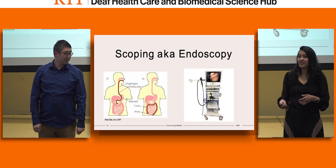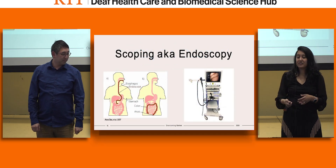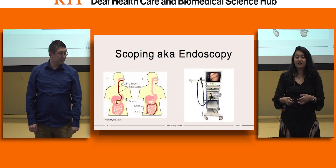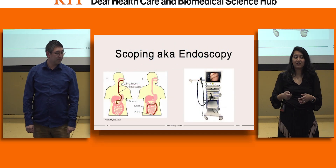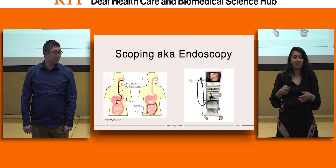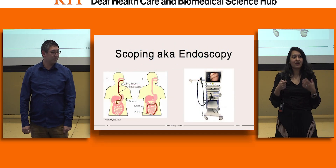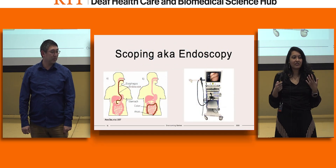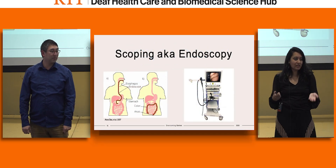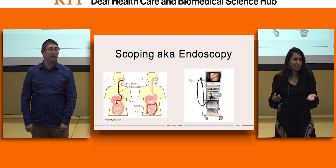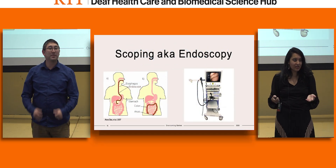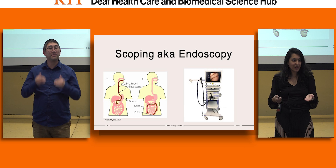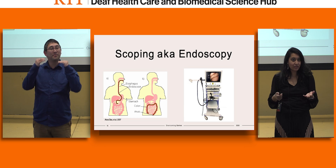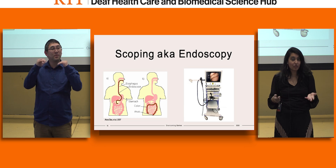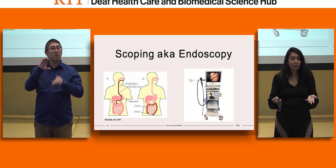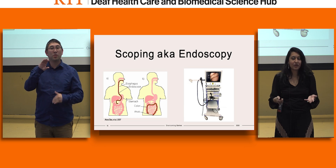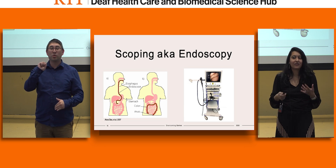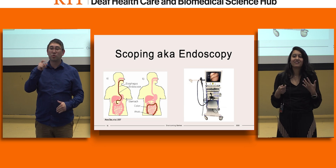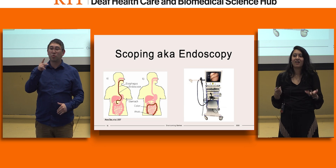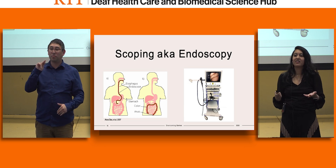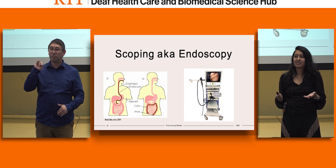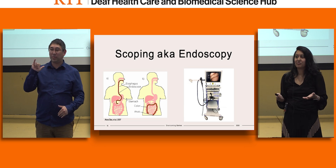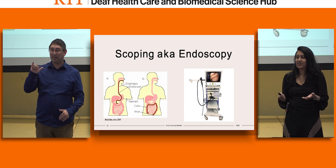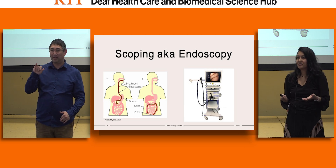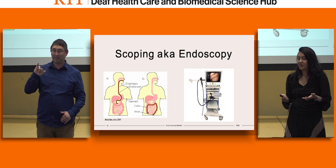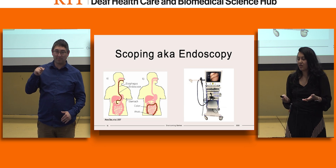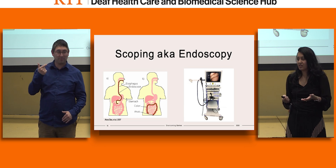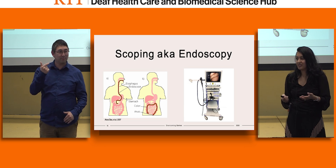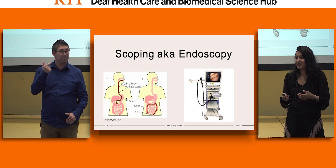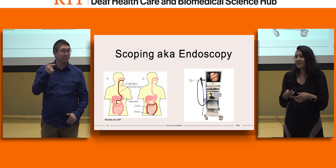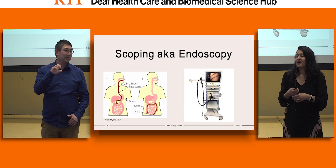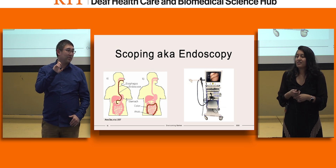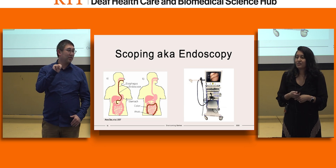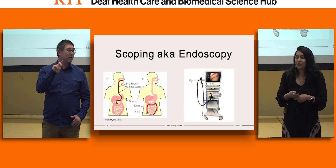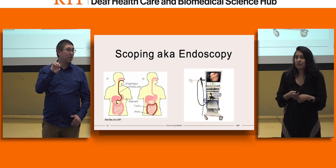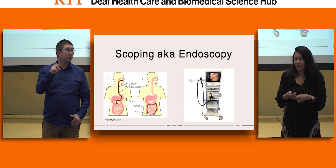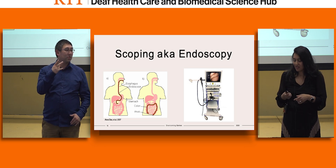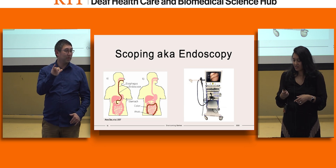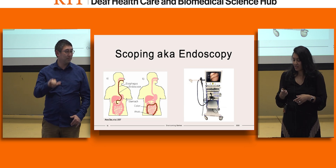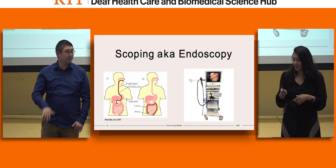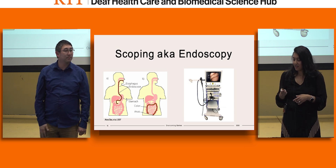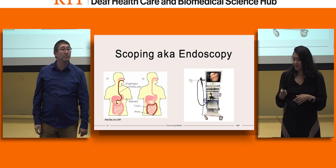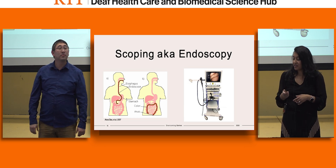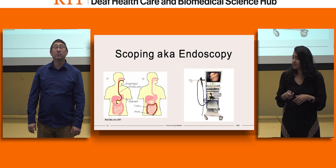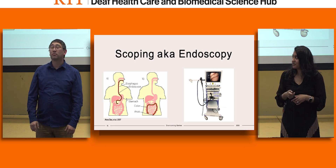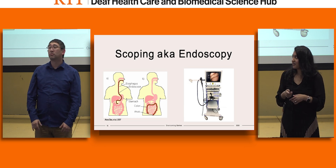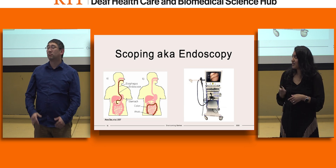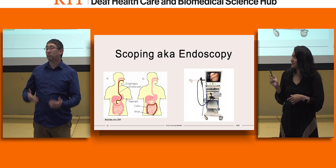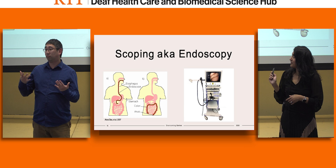And then, a little bit about scoping or endoscopy, as we call it. So, as gastroenterologists,